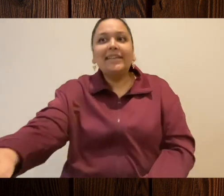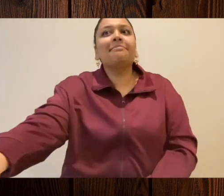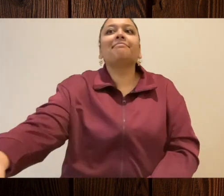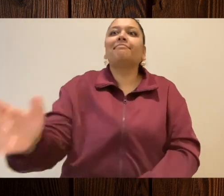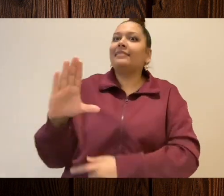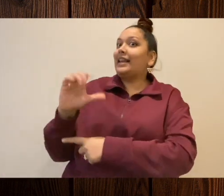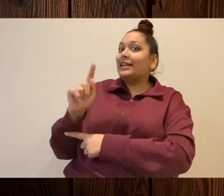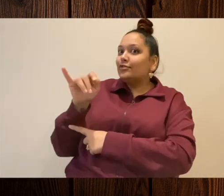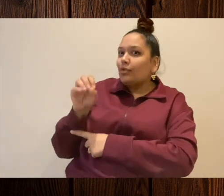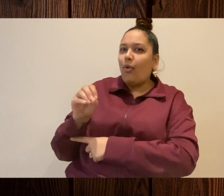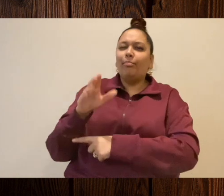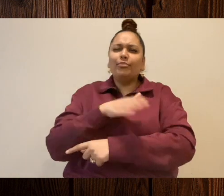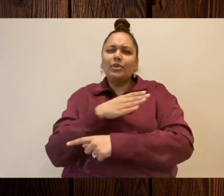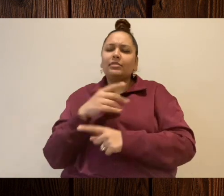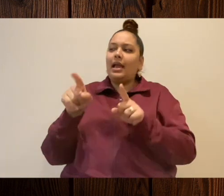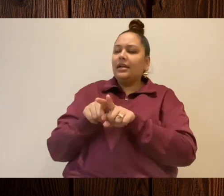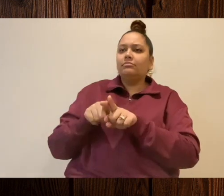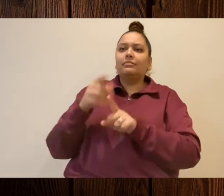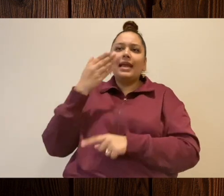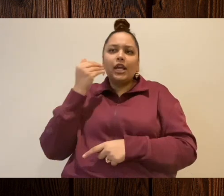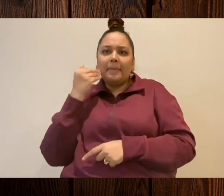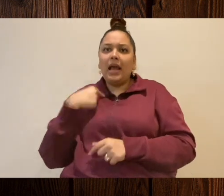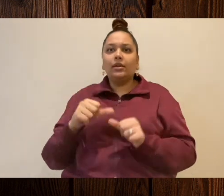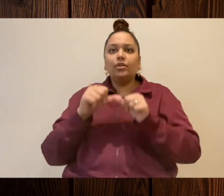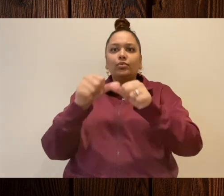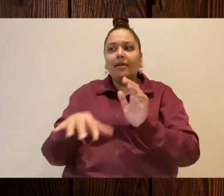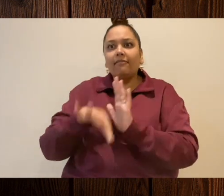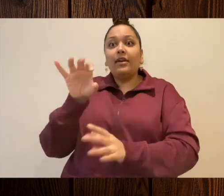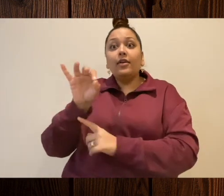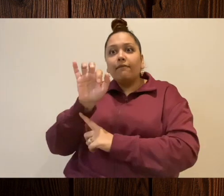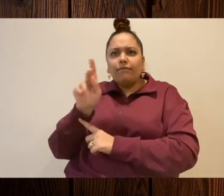are similar to me in not necessarily the music, but the